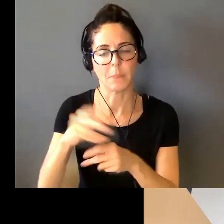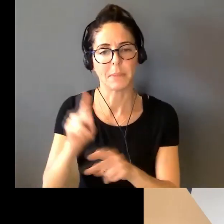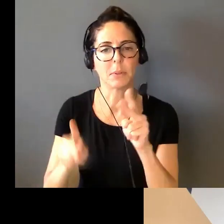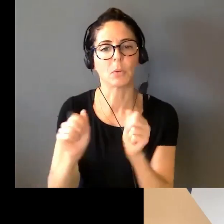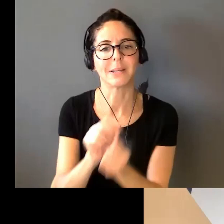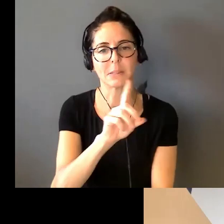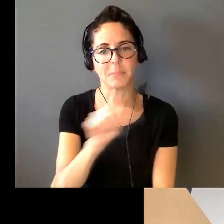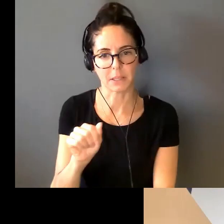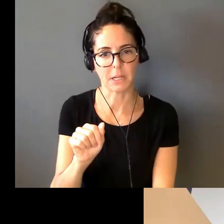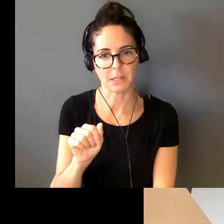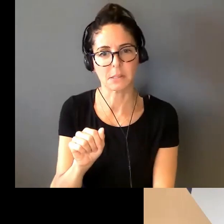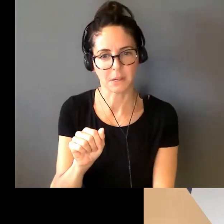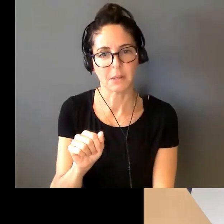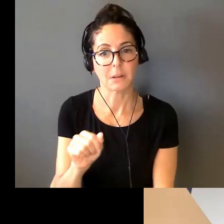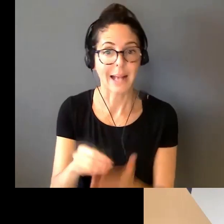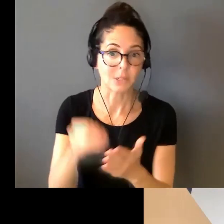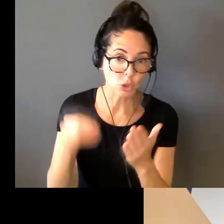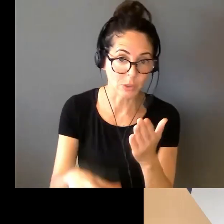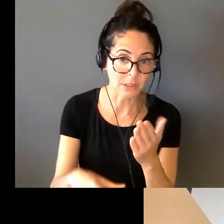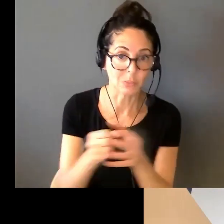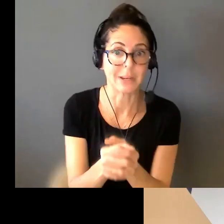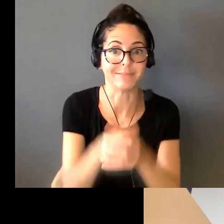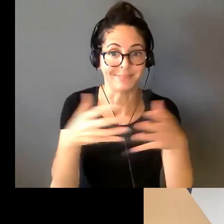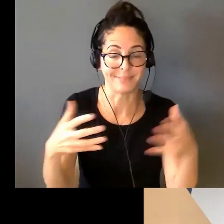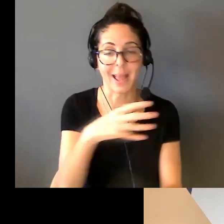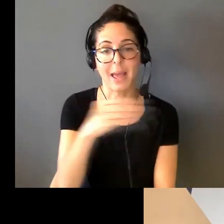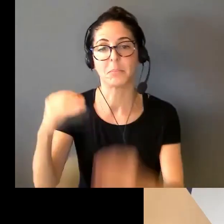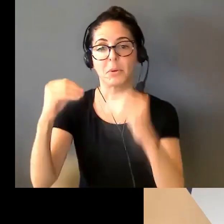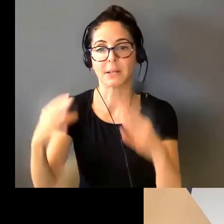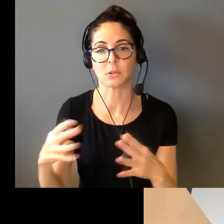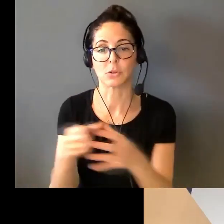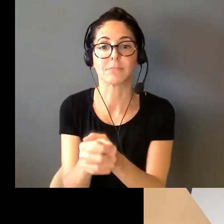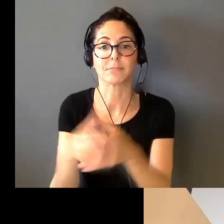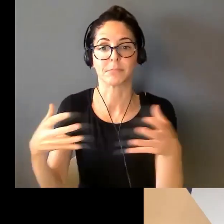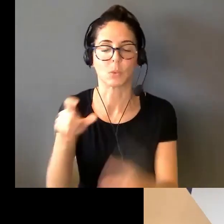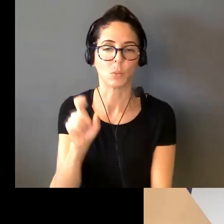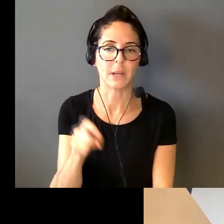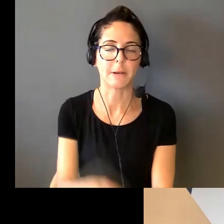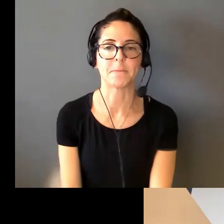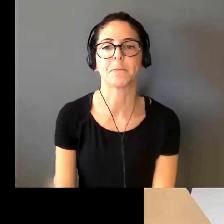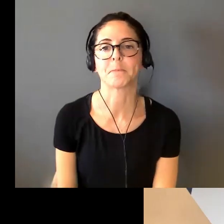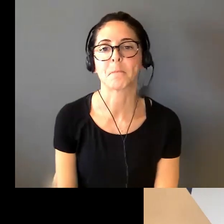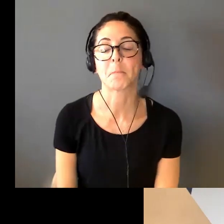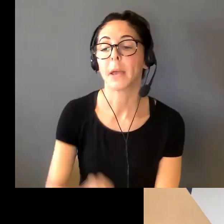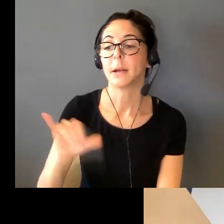programs and as professors. Thank you very much. >> DR. JEN RINALDI: I love a call to action. For